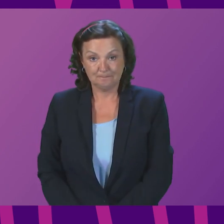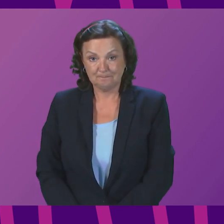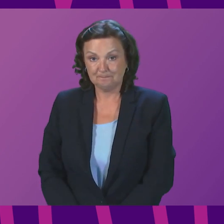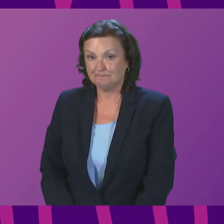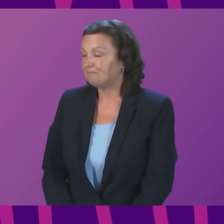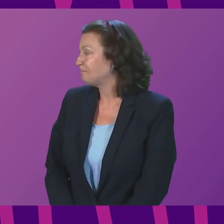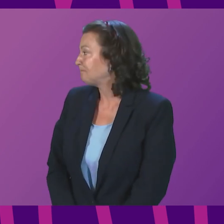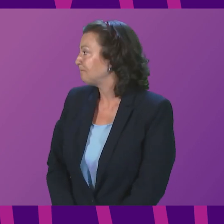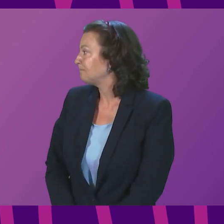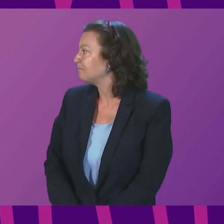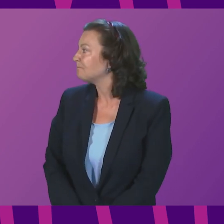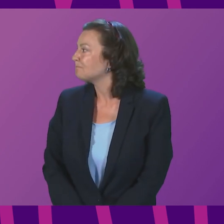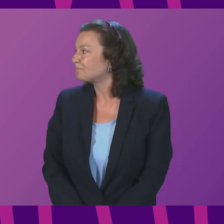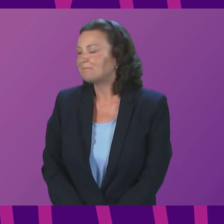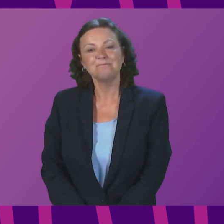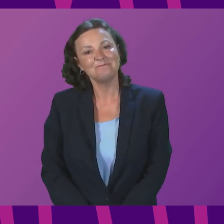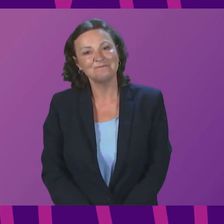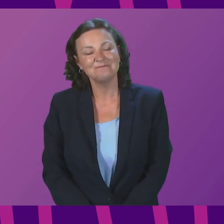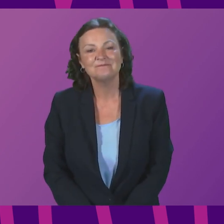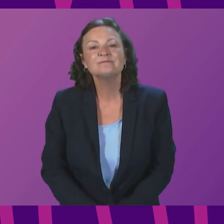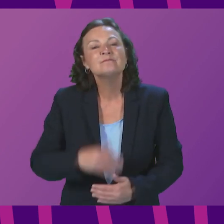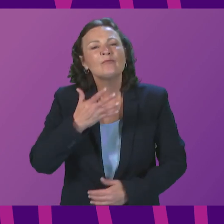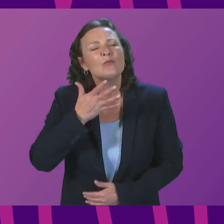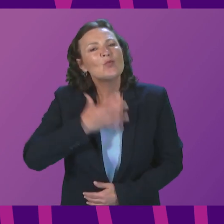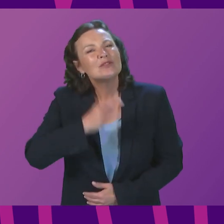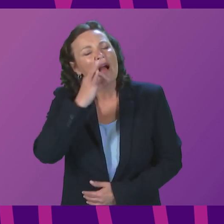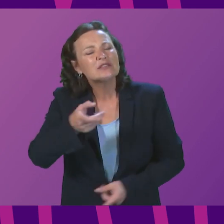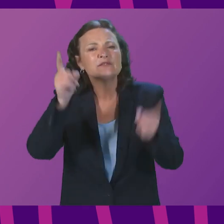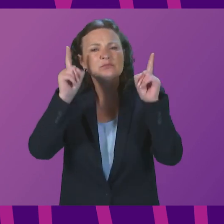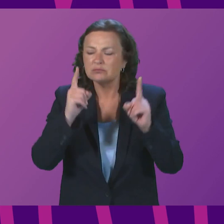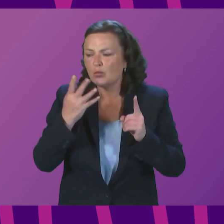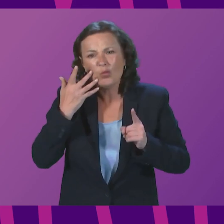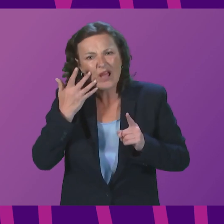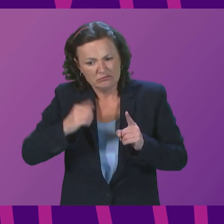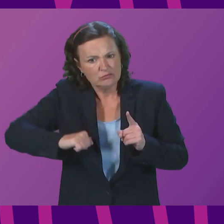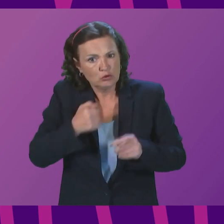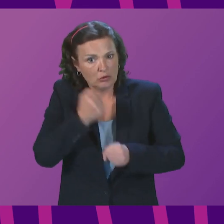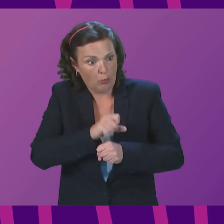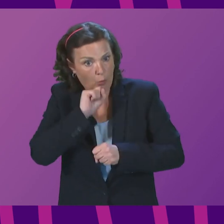To ask the First Minister when the Scottish Government plans to appoint a women’s health